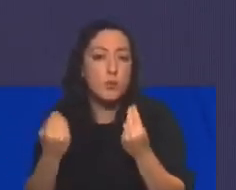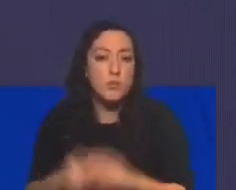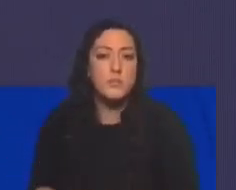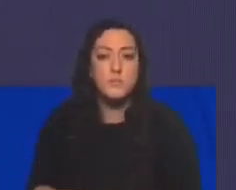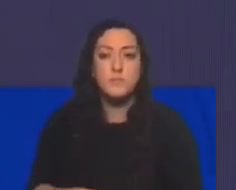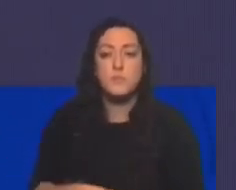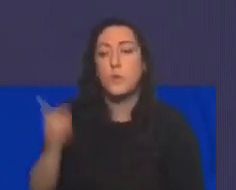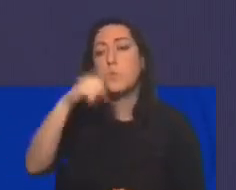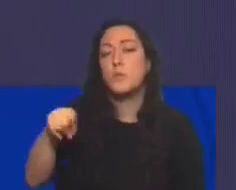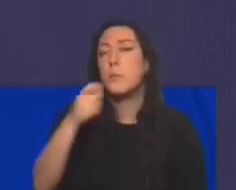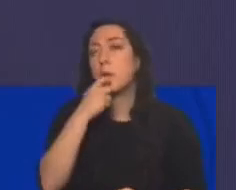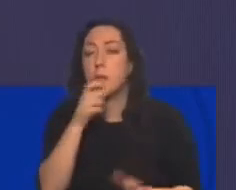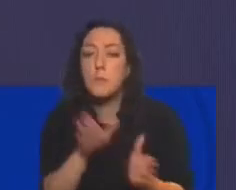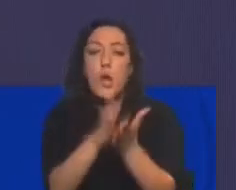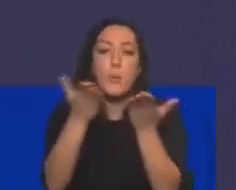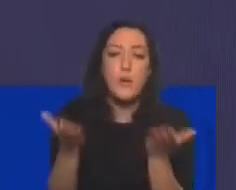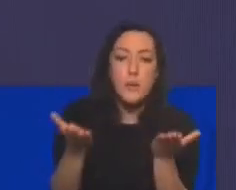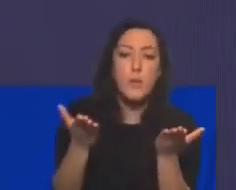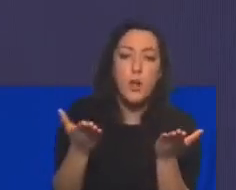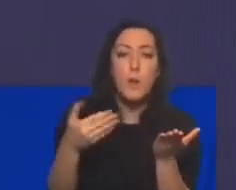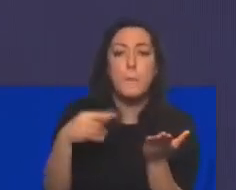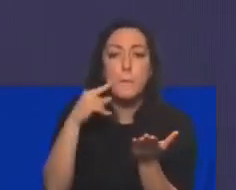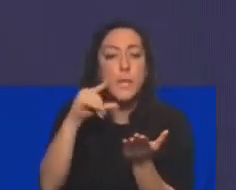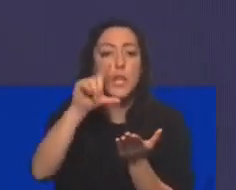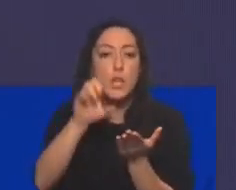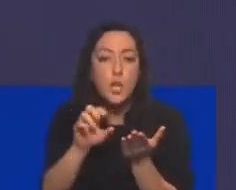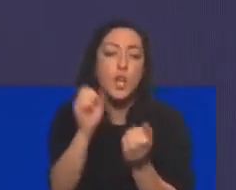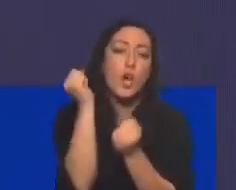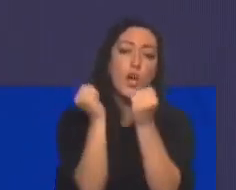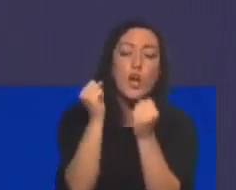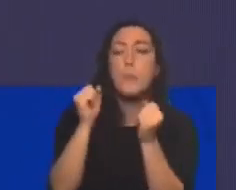you do an exercise, you take a micro book. And when you look at the